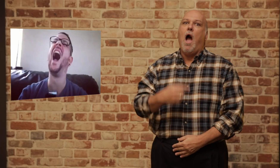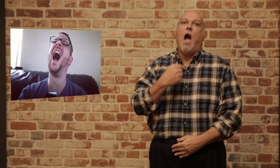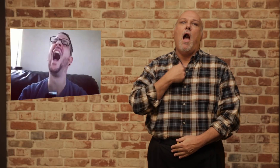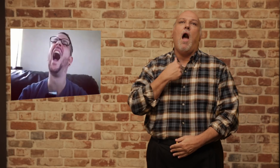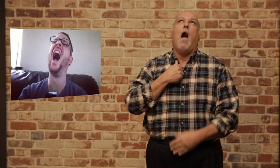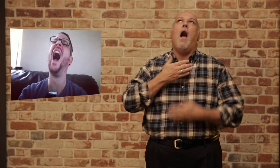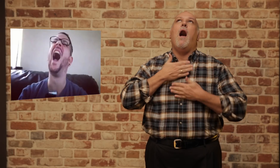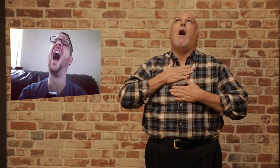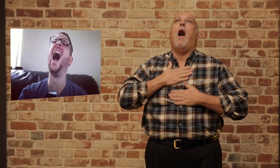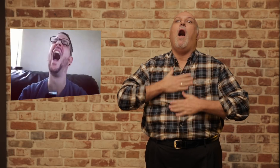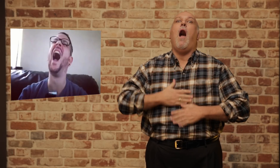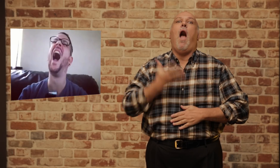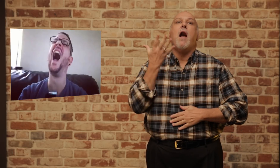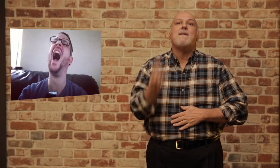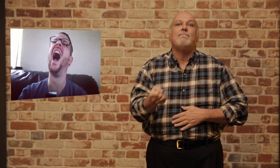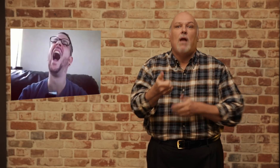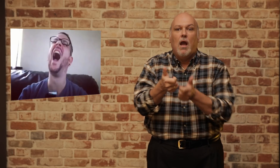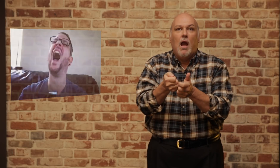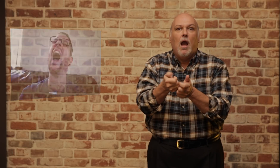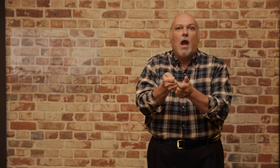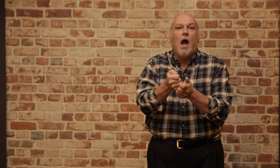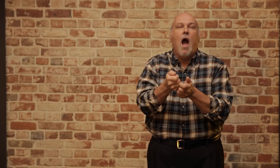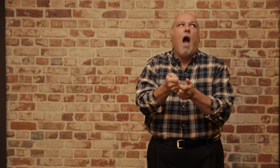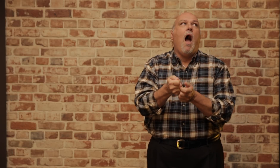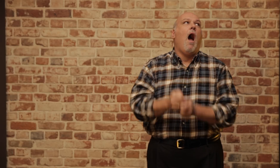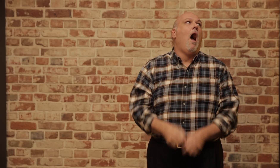I want one too!